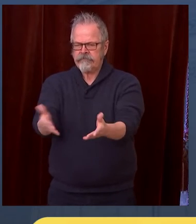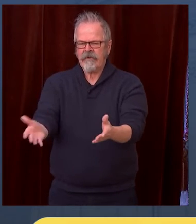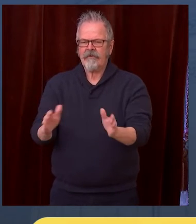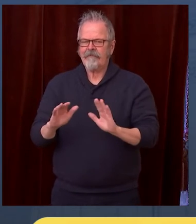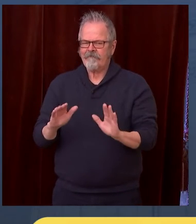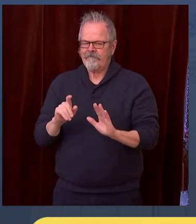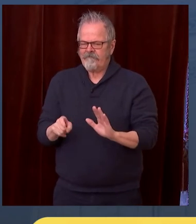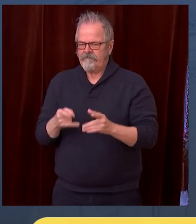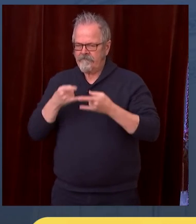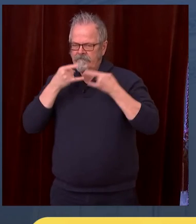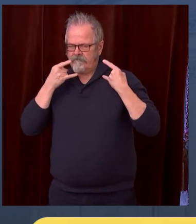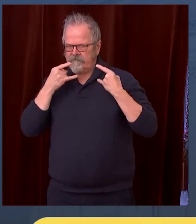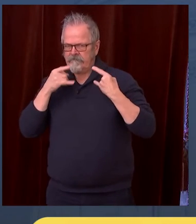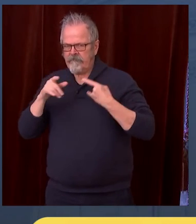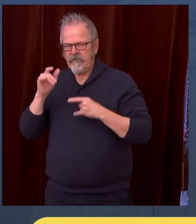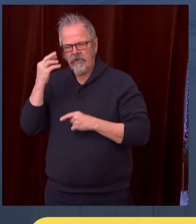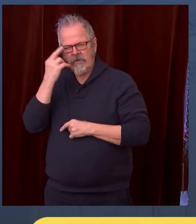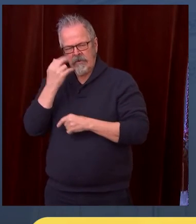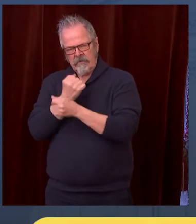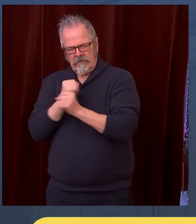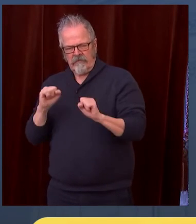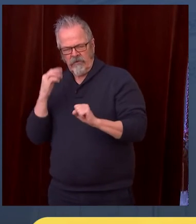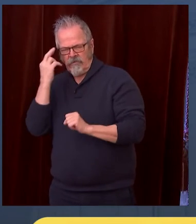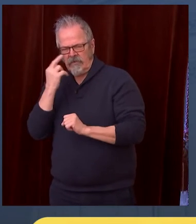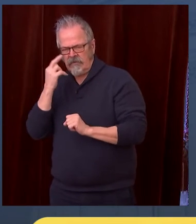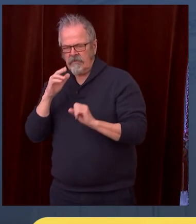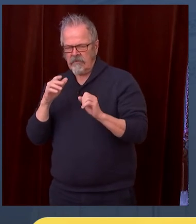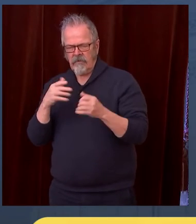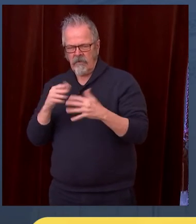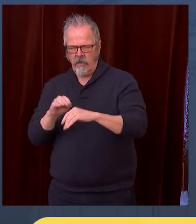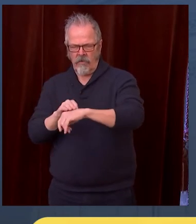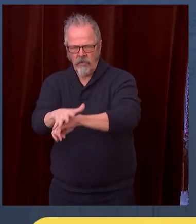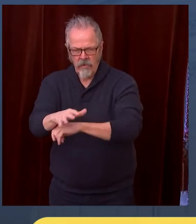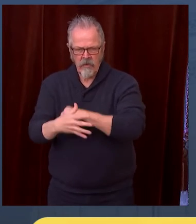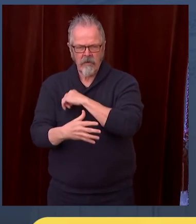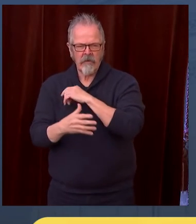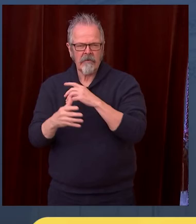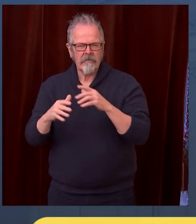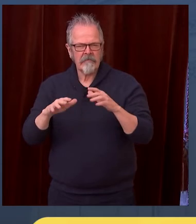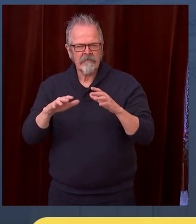We should note the federal government has their own requirements that include